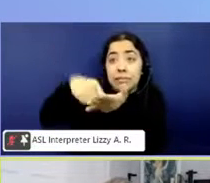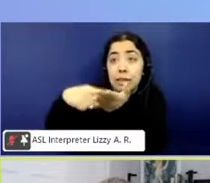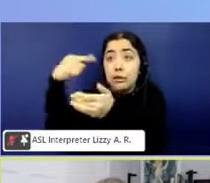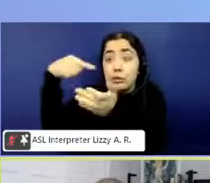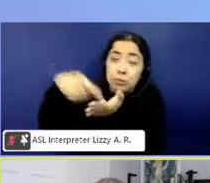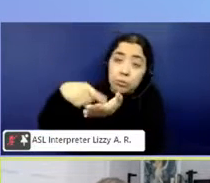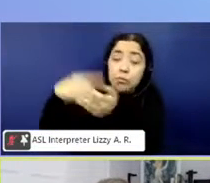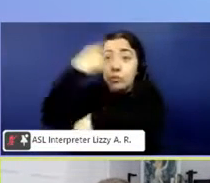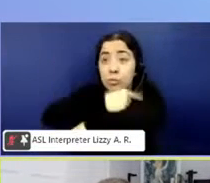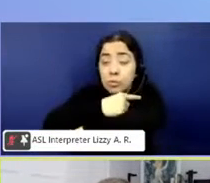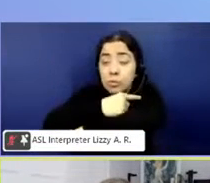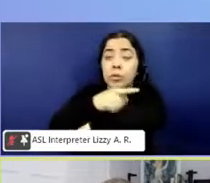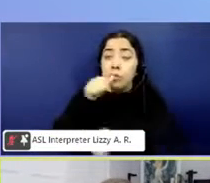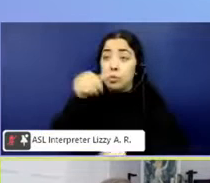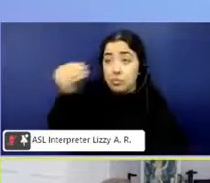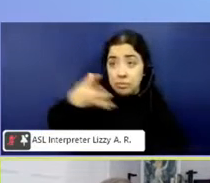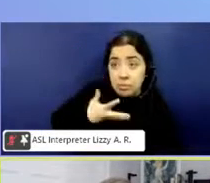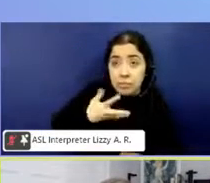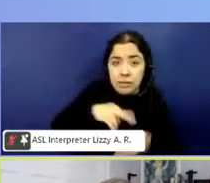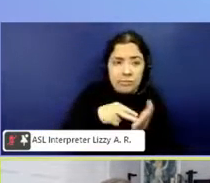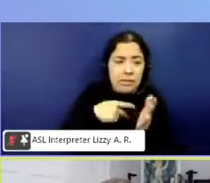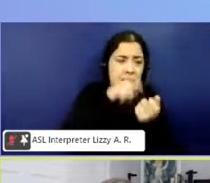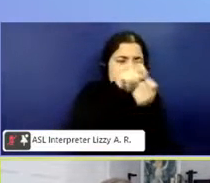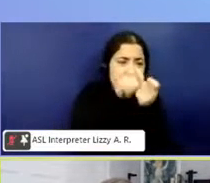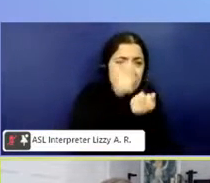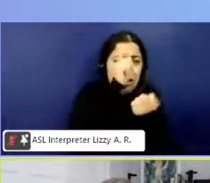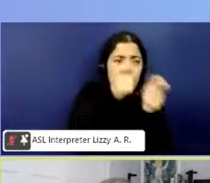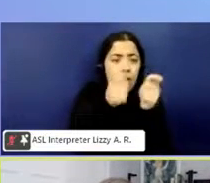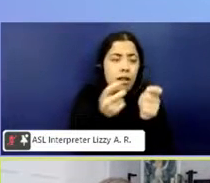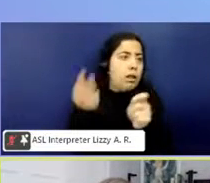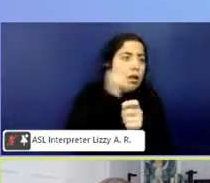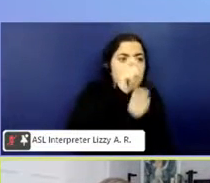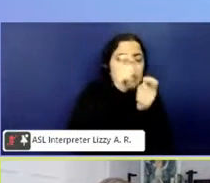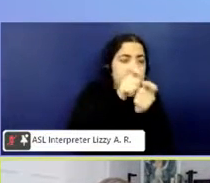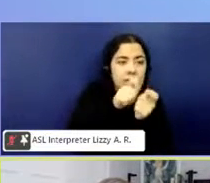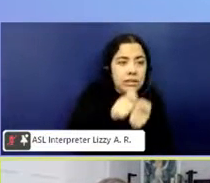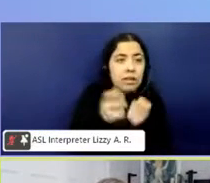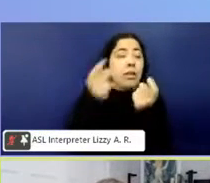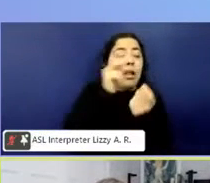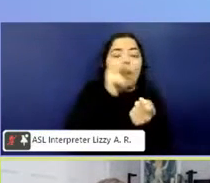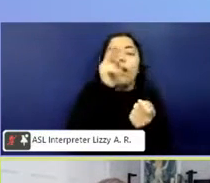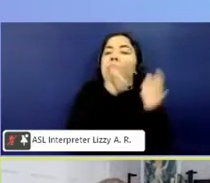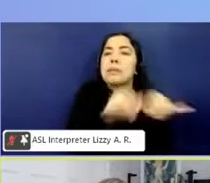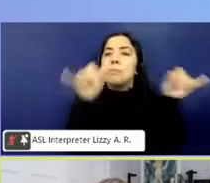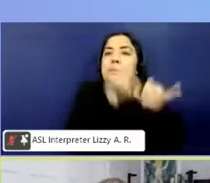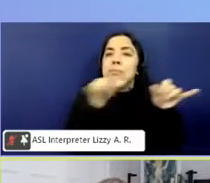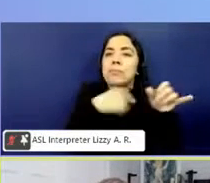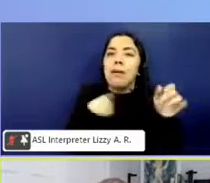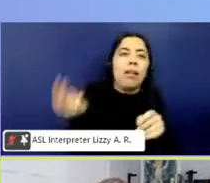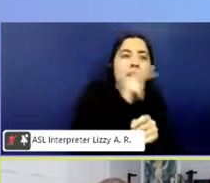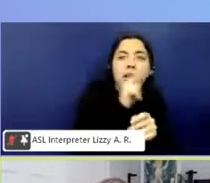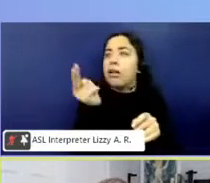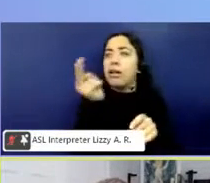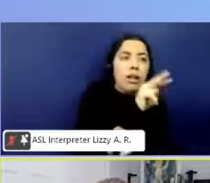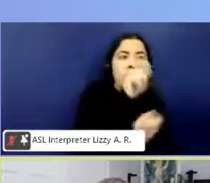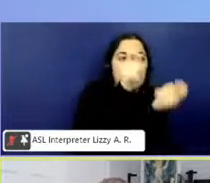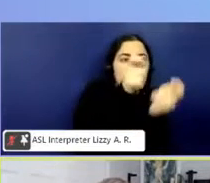even though I I definitely already checked it before even though our motivations are excuse